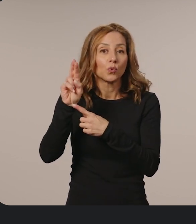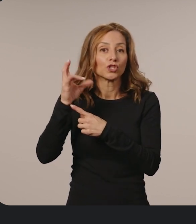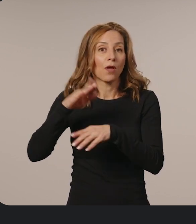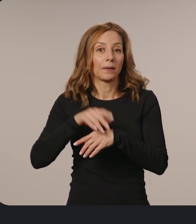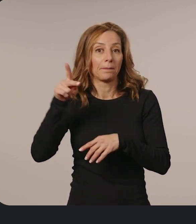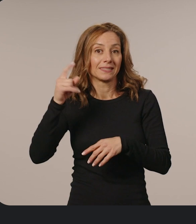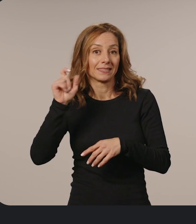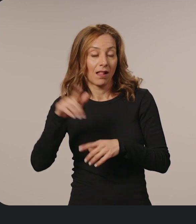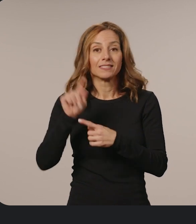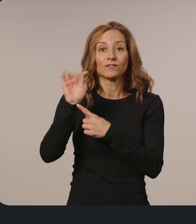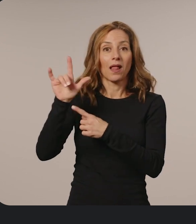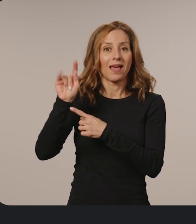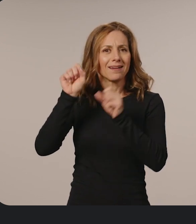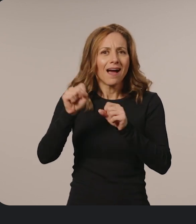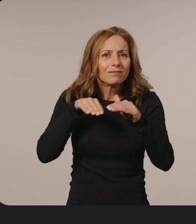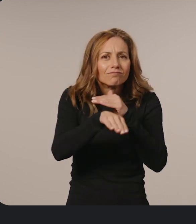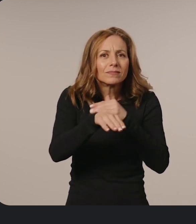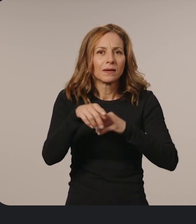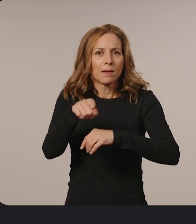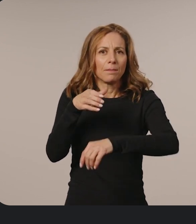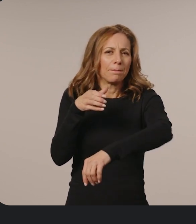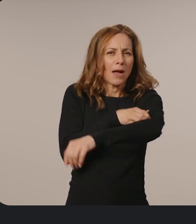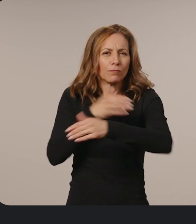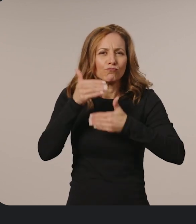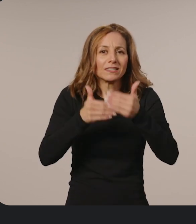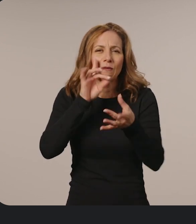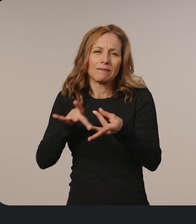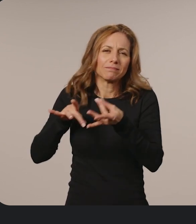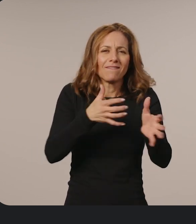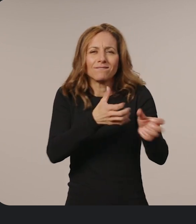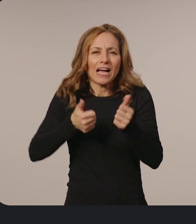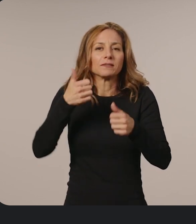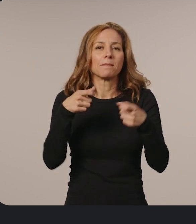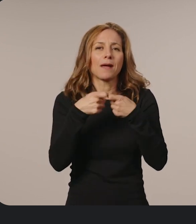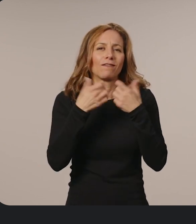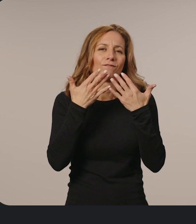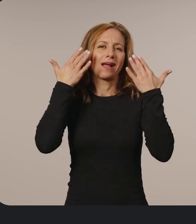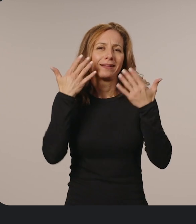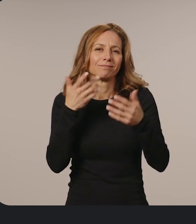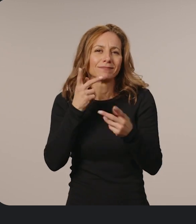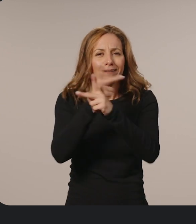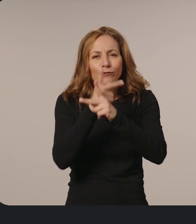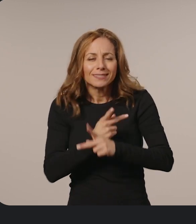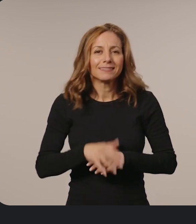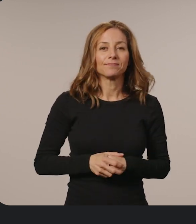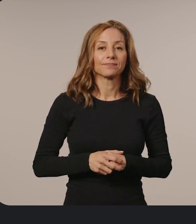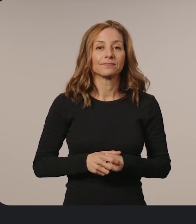chip on Pixel, TensorFlow Lite can access its processing power for faster and more battery-friendly inference.